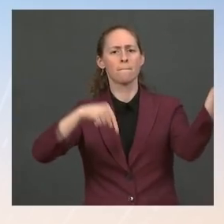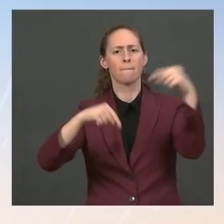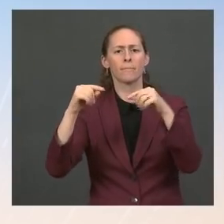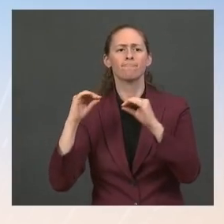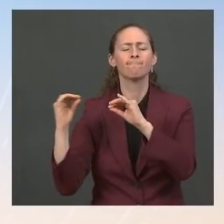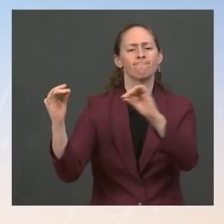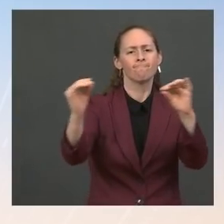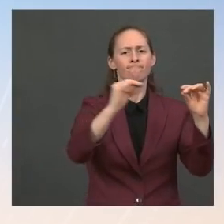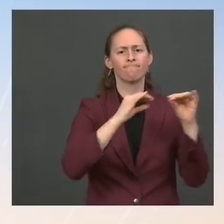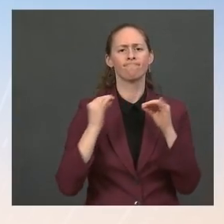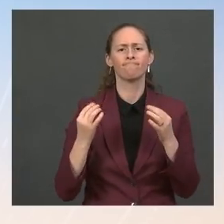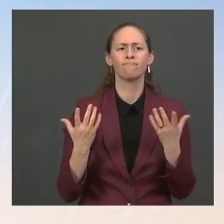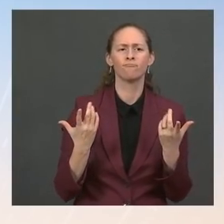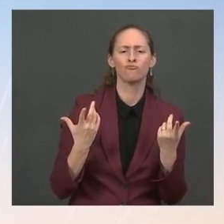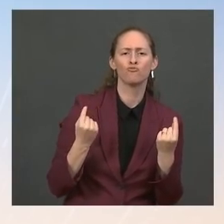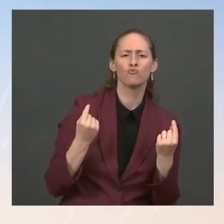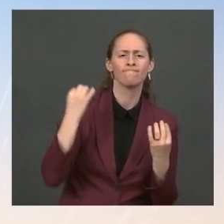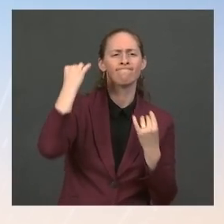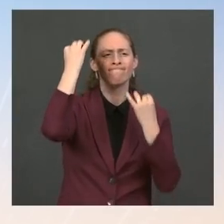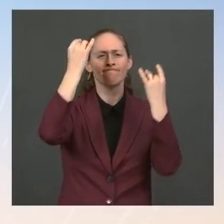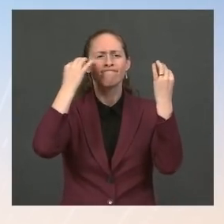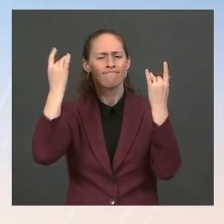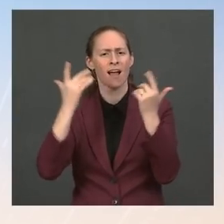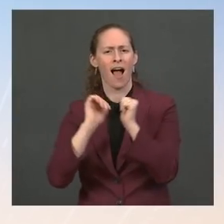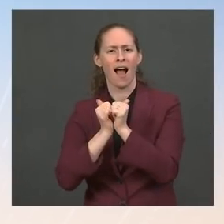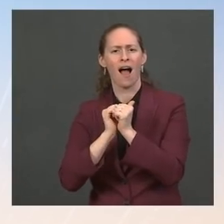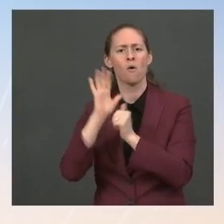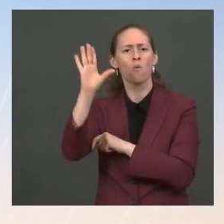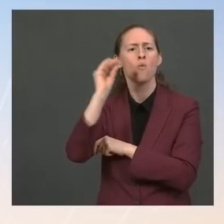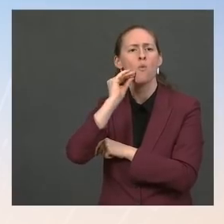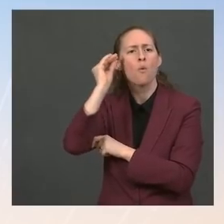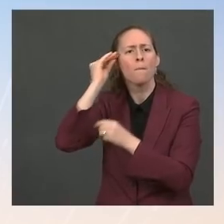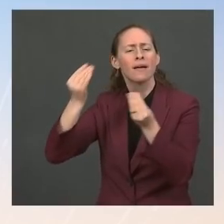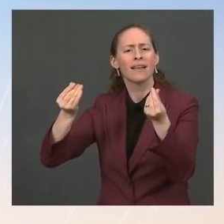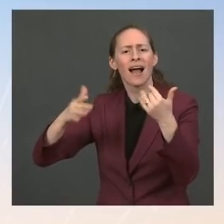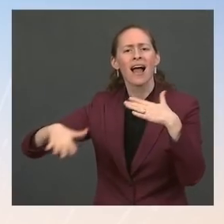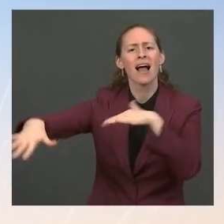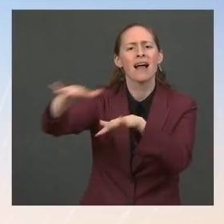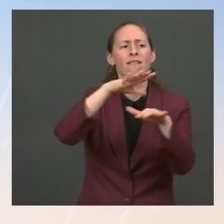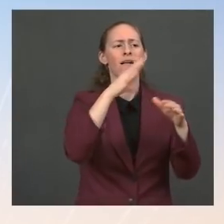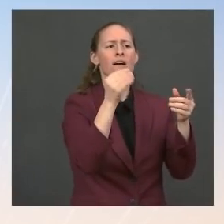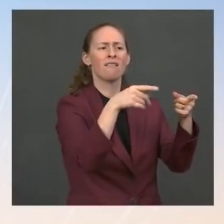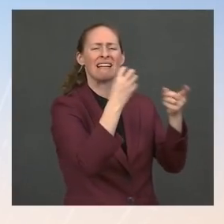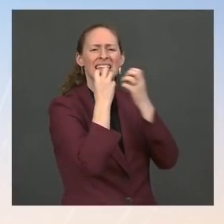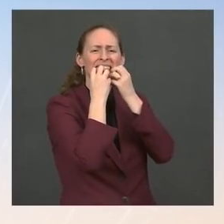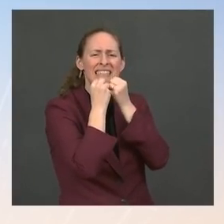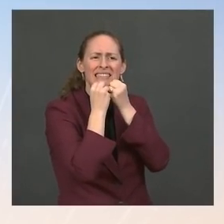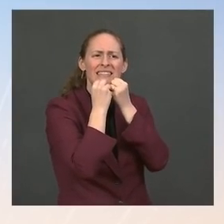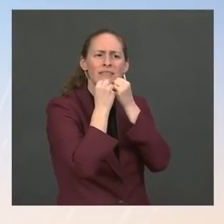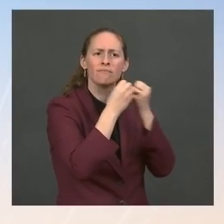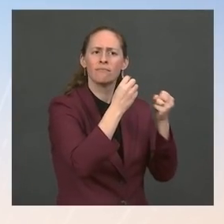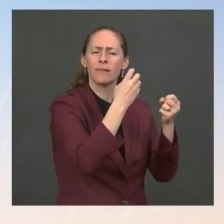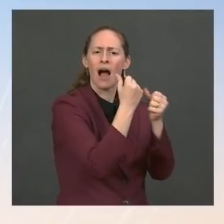and sacred places. The Vice President will be speaking at the summit on Tuesday, and members of the Cabinet will be joining to discuss